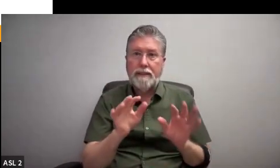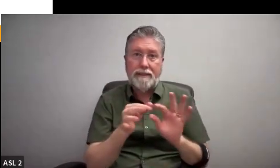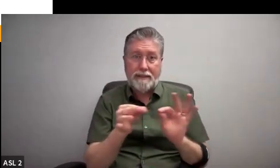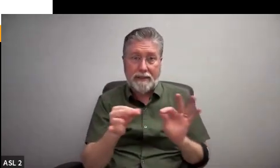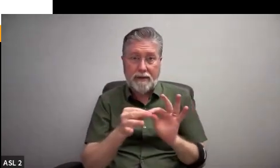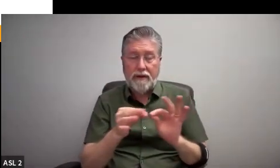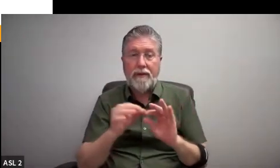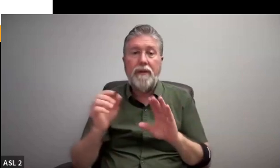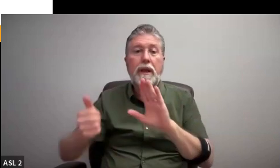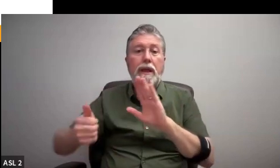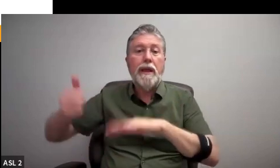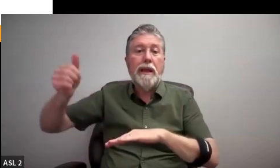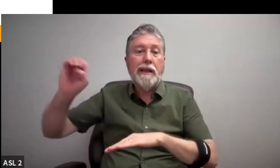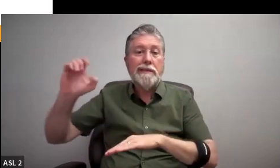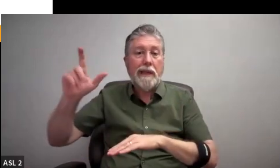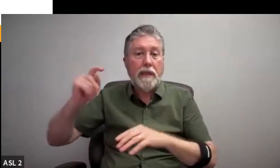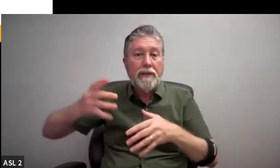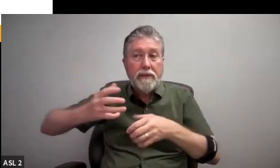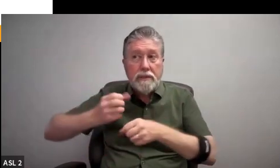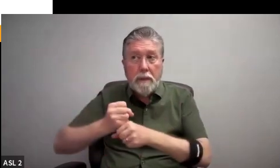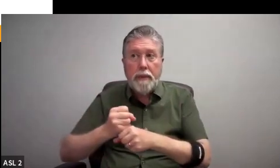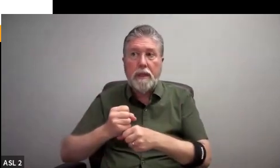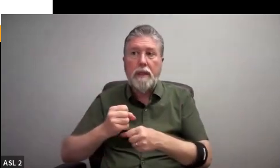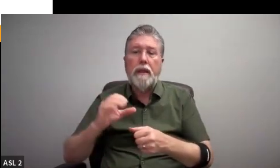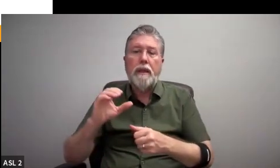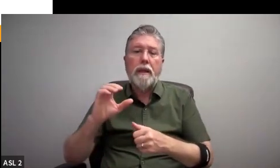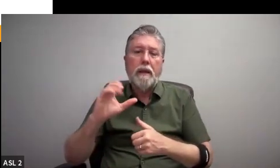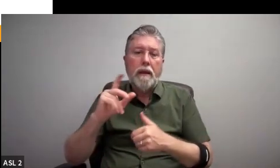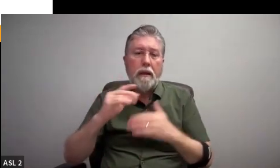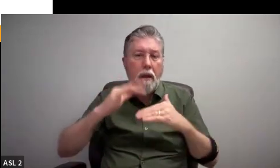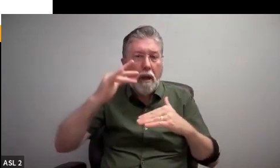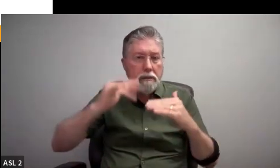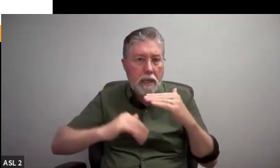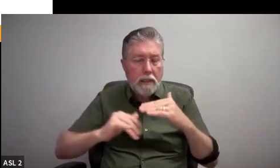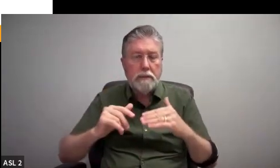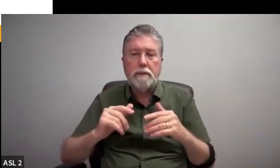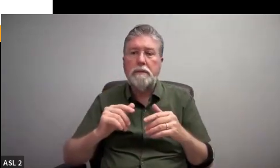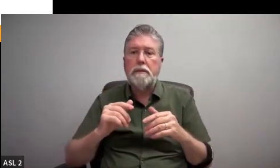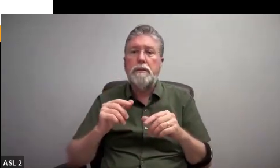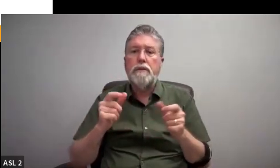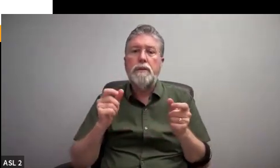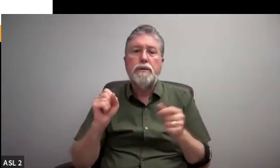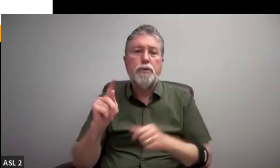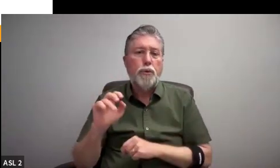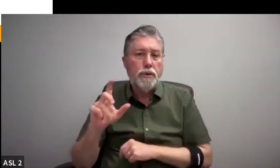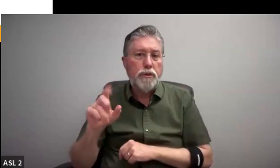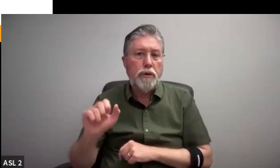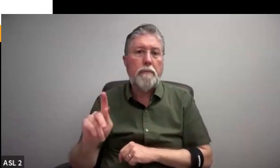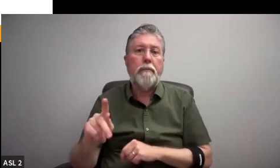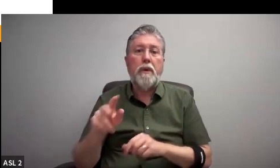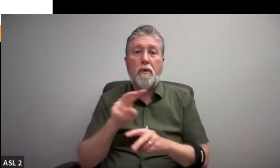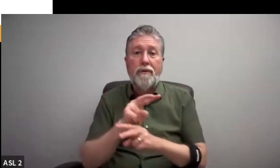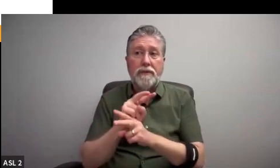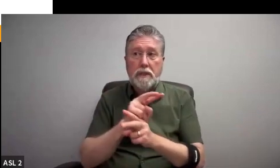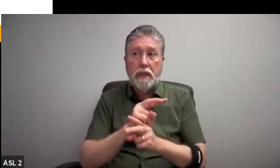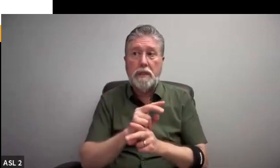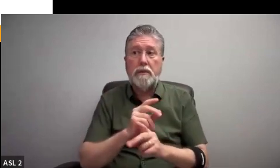summary, context, stewardship and oversight, goals, objectives, strategies, and outcomes;